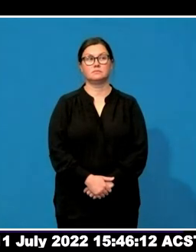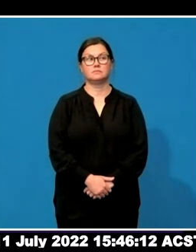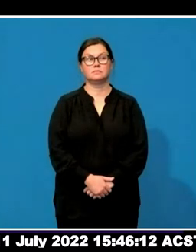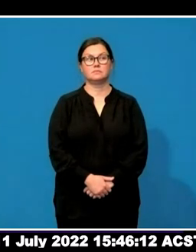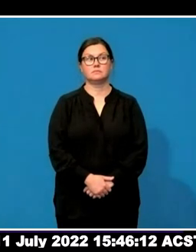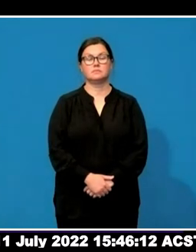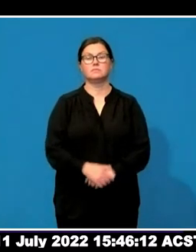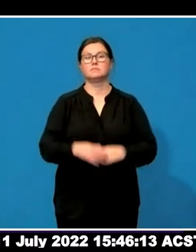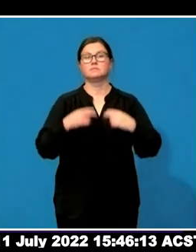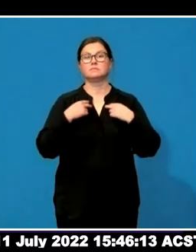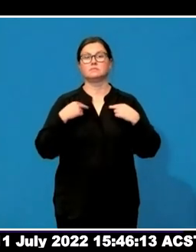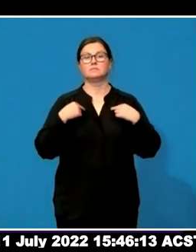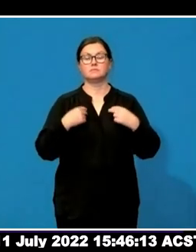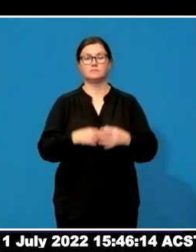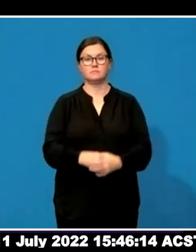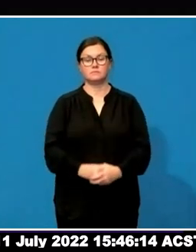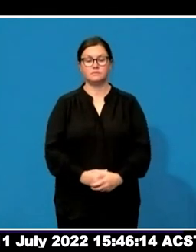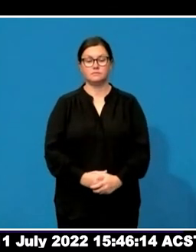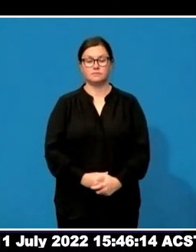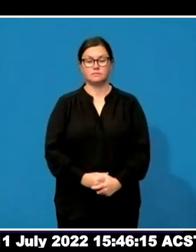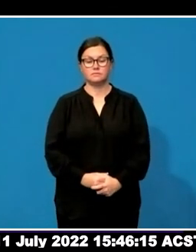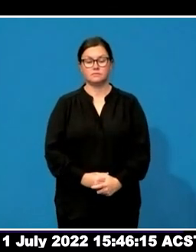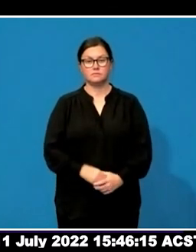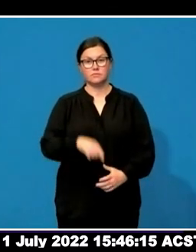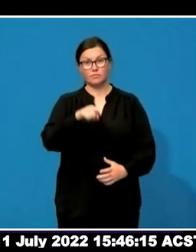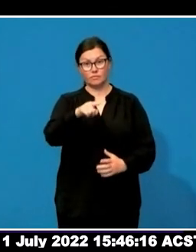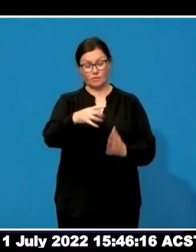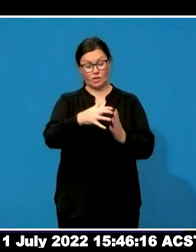Jody, you referred to in your statement about how Deaf or heard of people